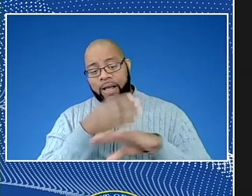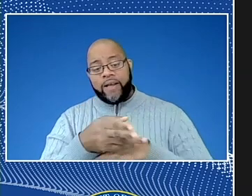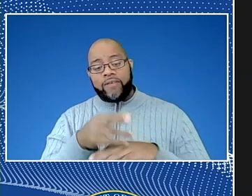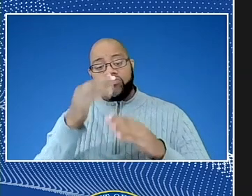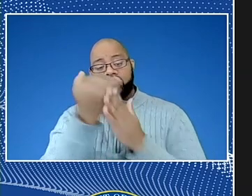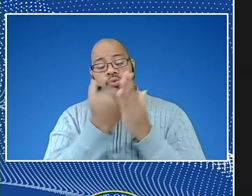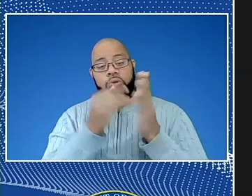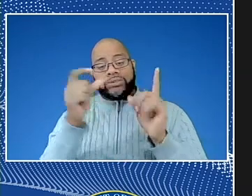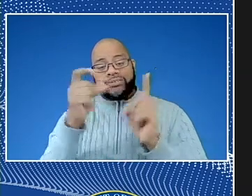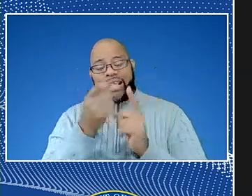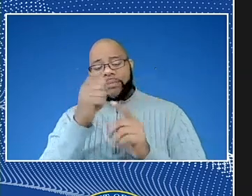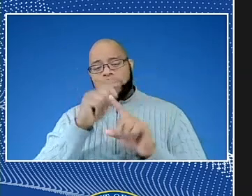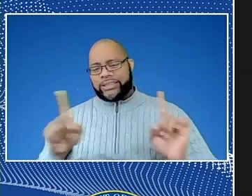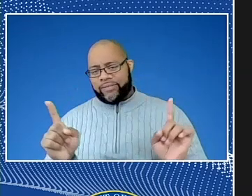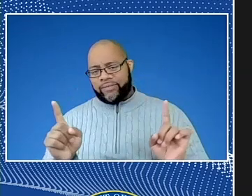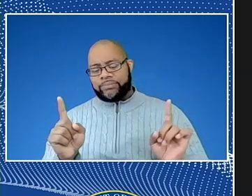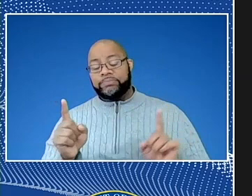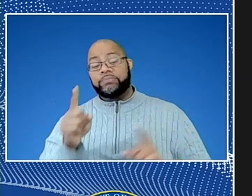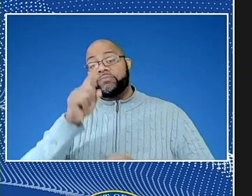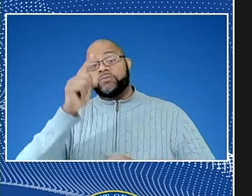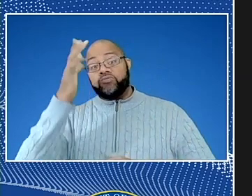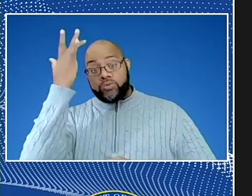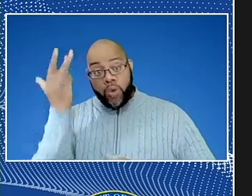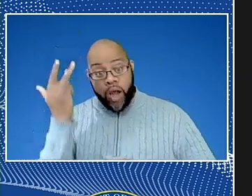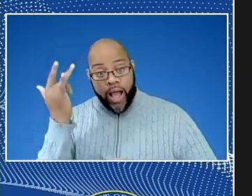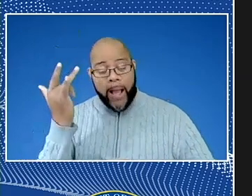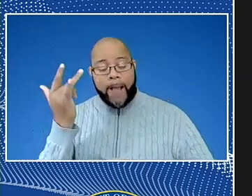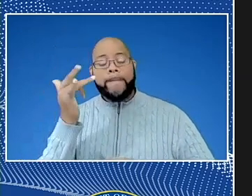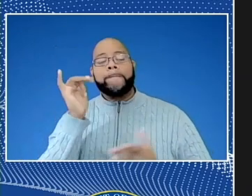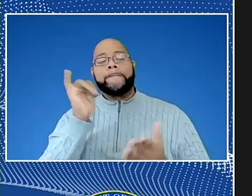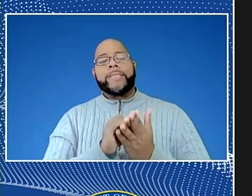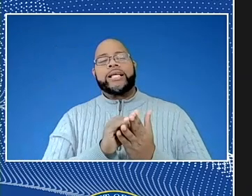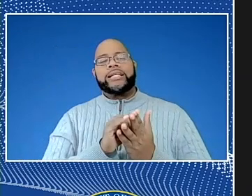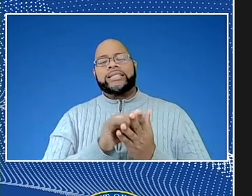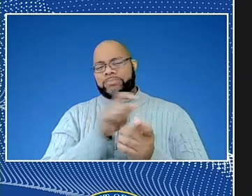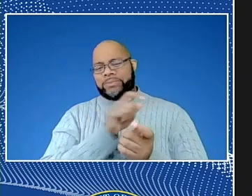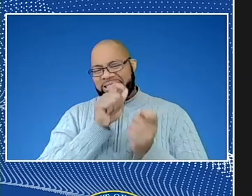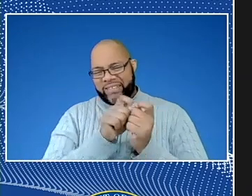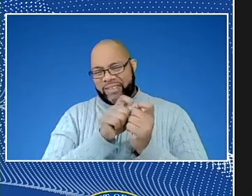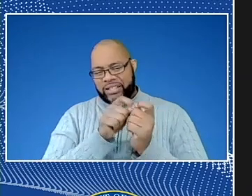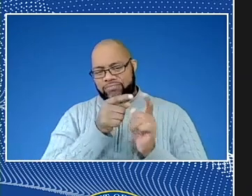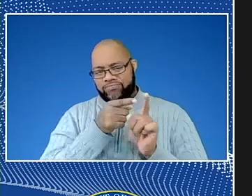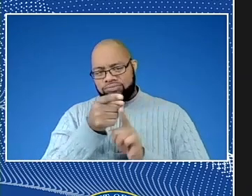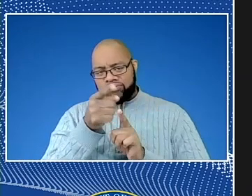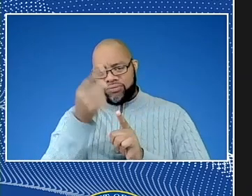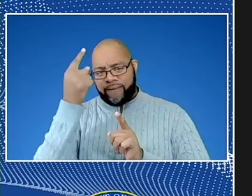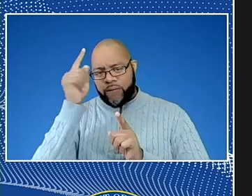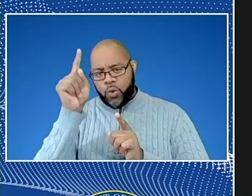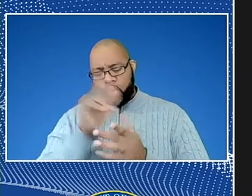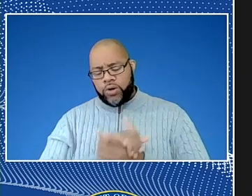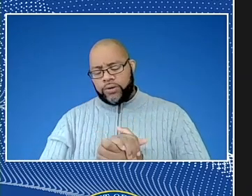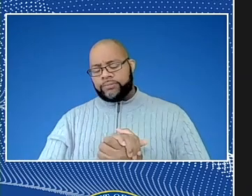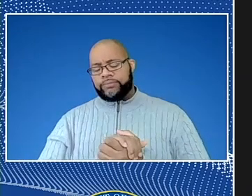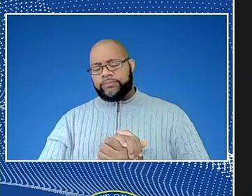little bit different is because it specifically is for the type of borrowers